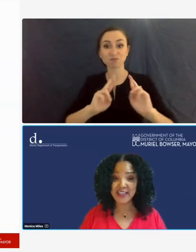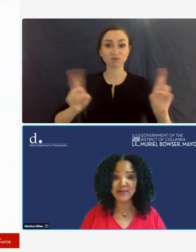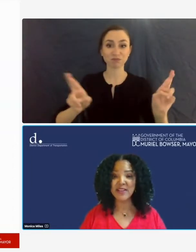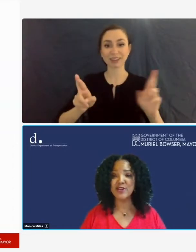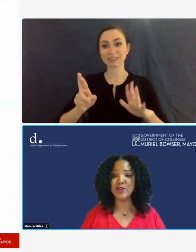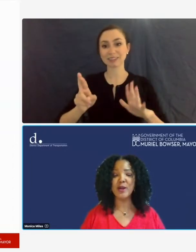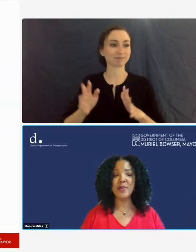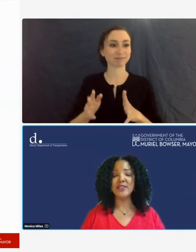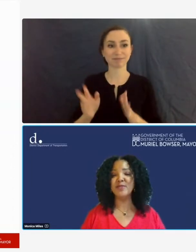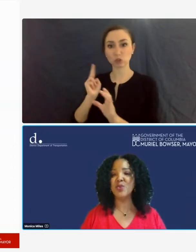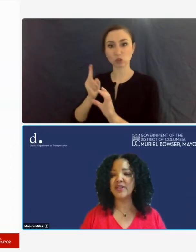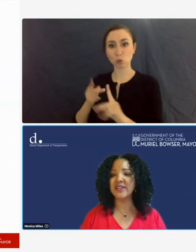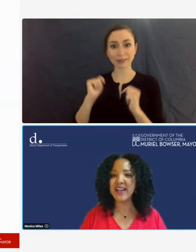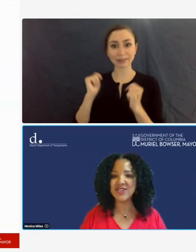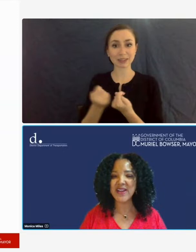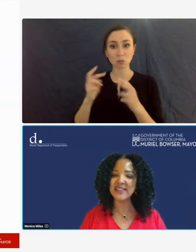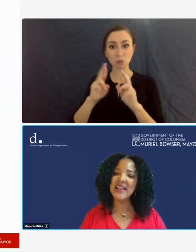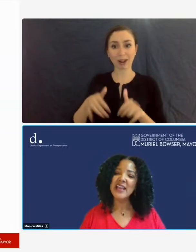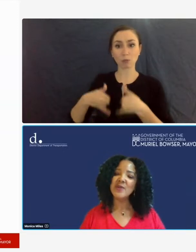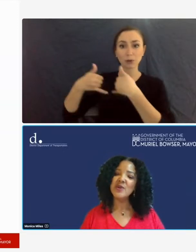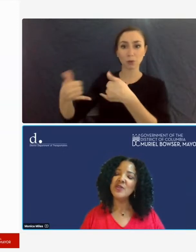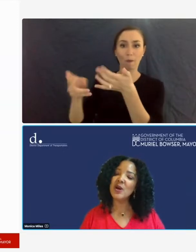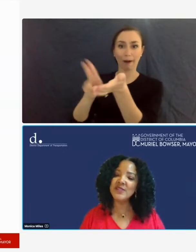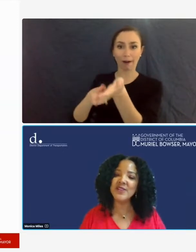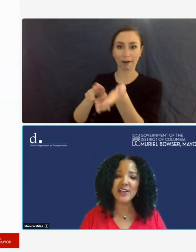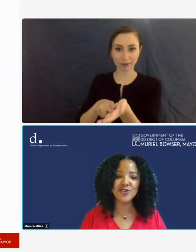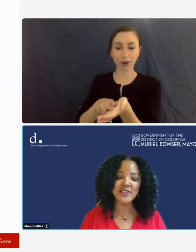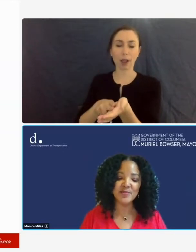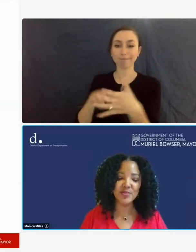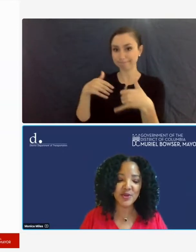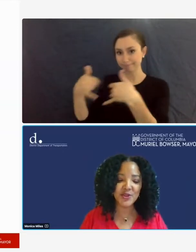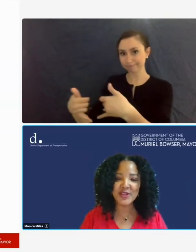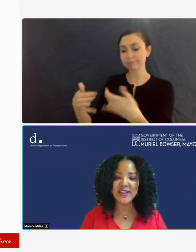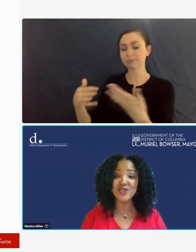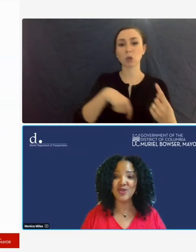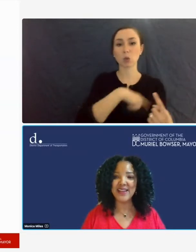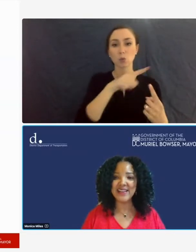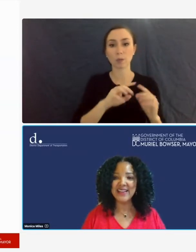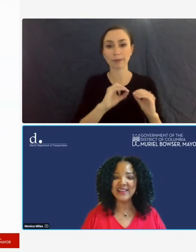and you're about to be awarded a contract and when the office of contracted procurement is ready to